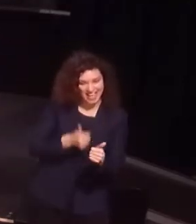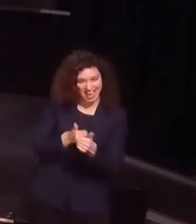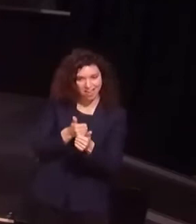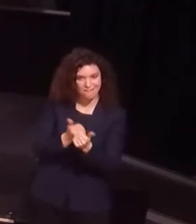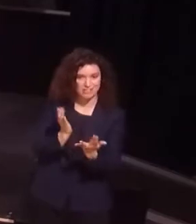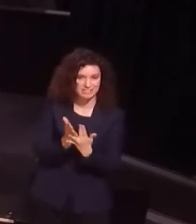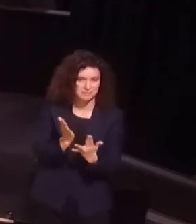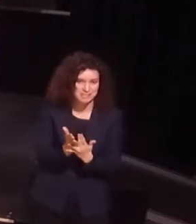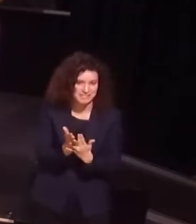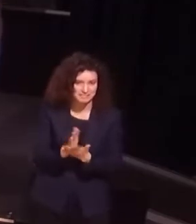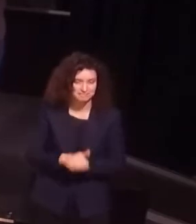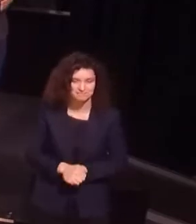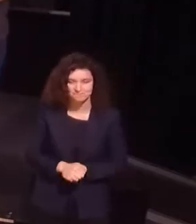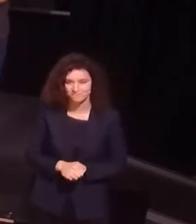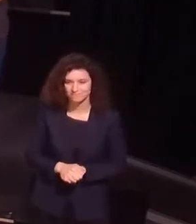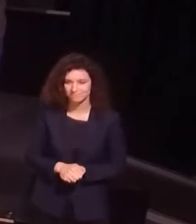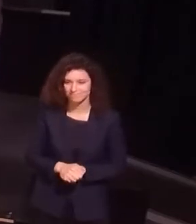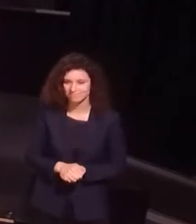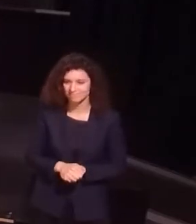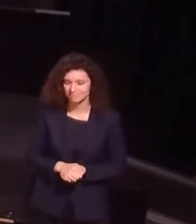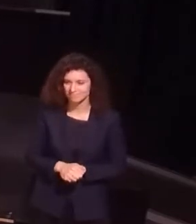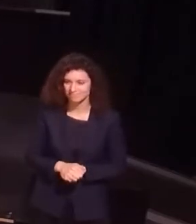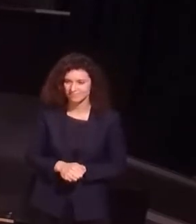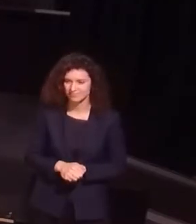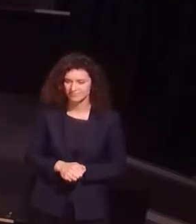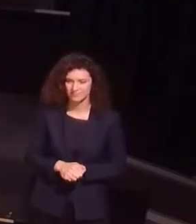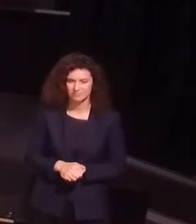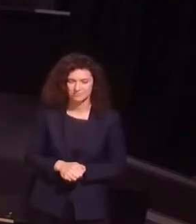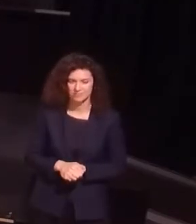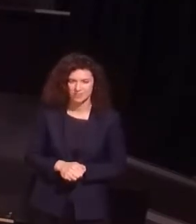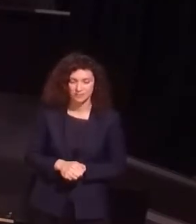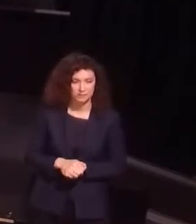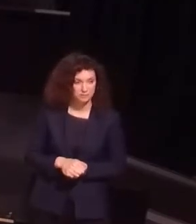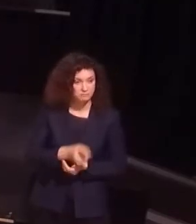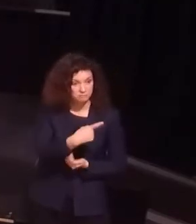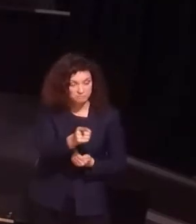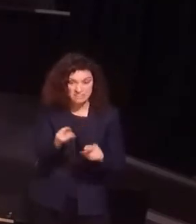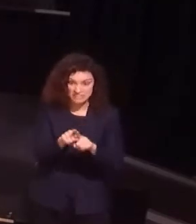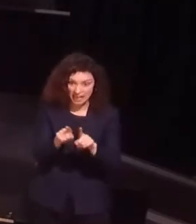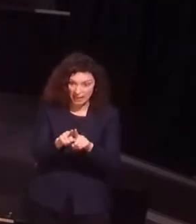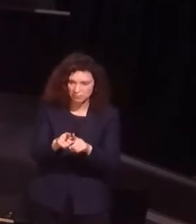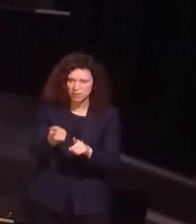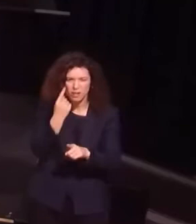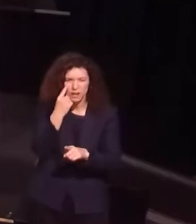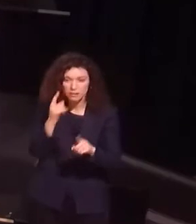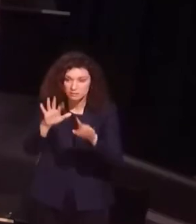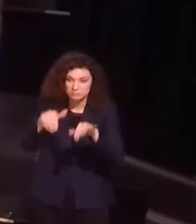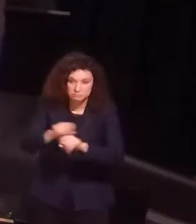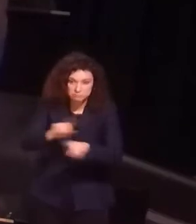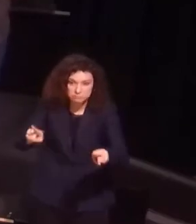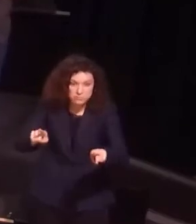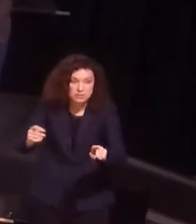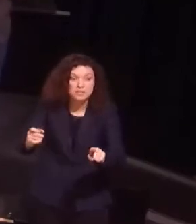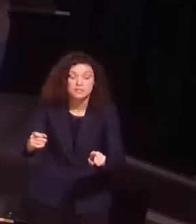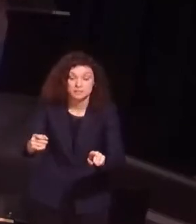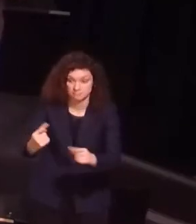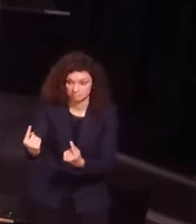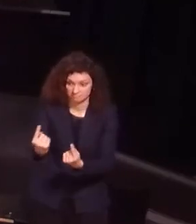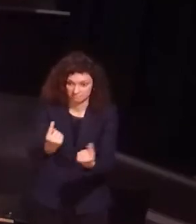Now, don't be surprised if at your very first meet-up, very few, if anyone shows up.